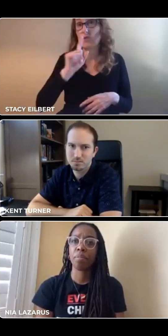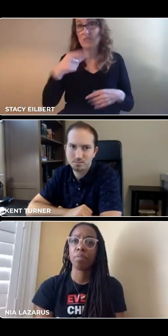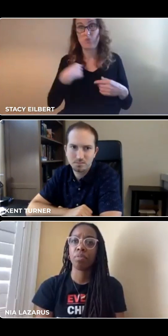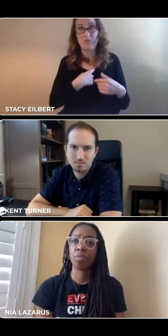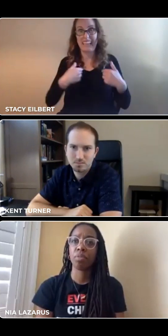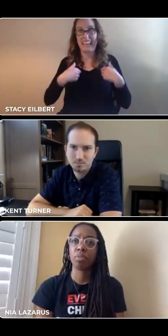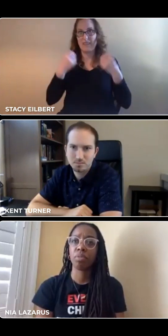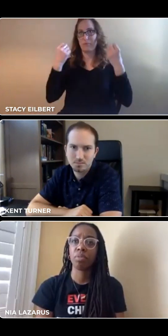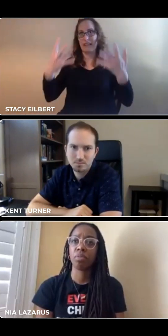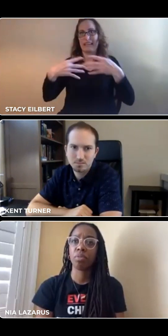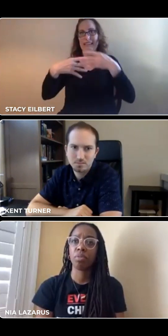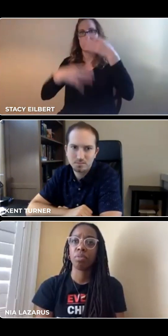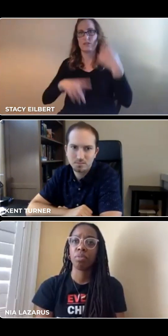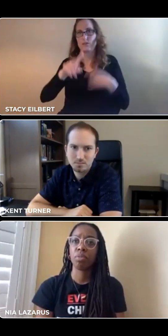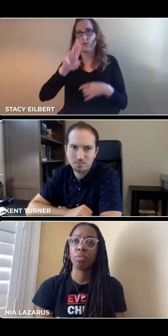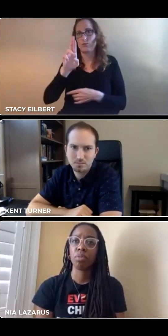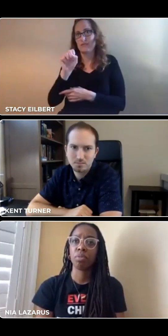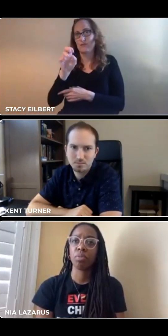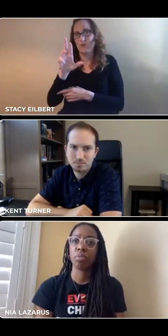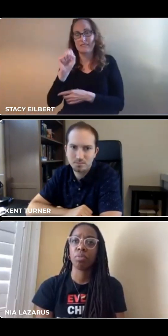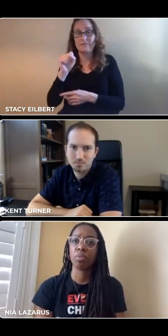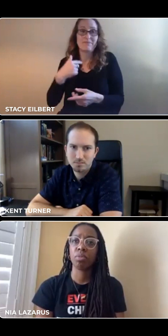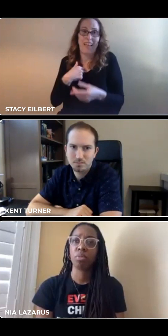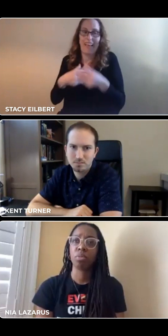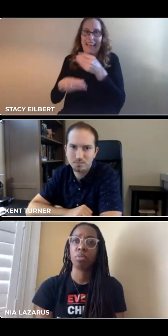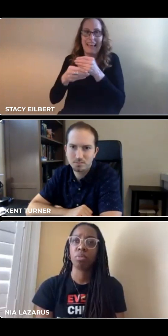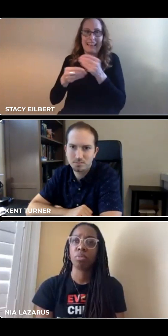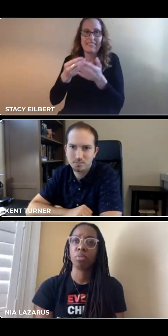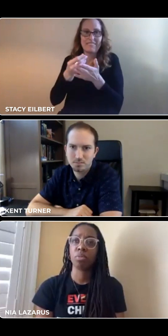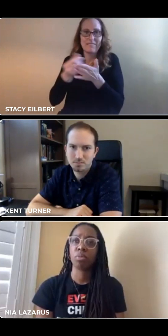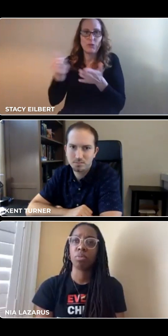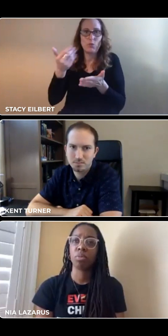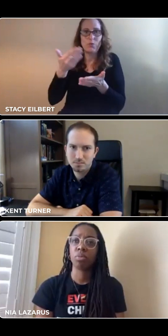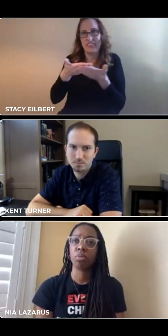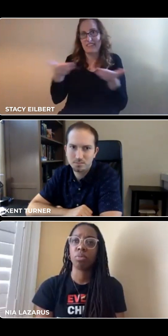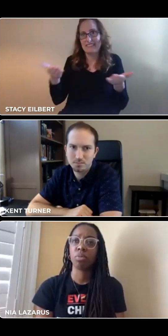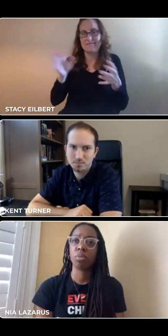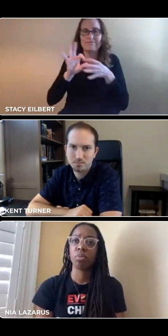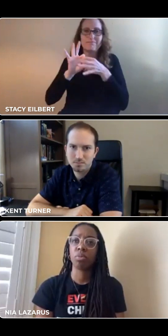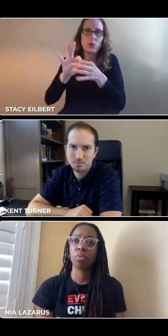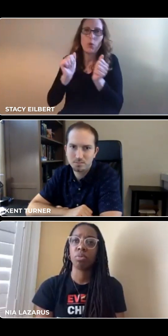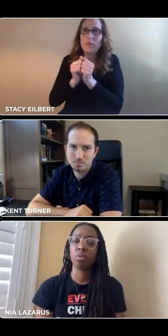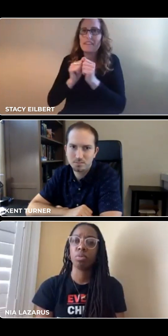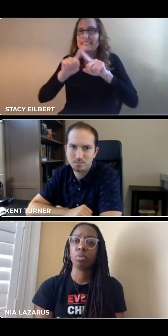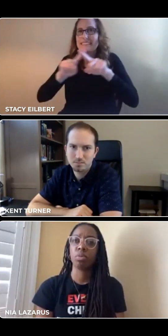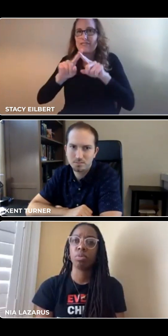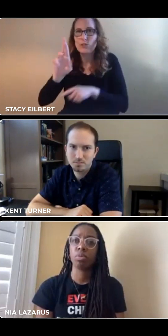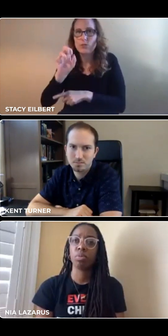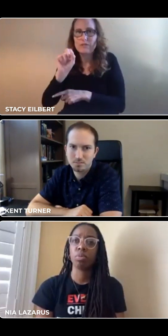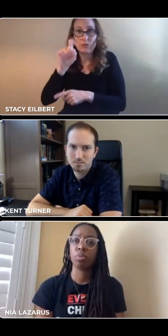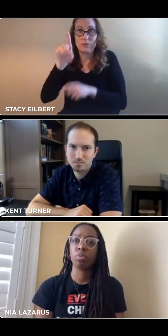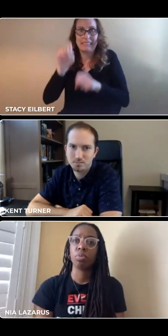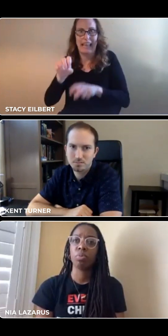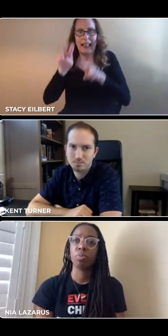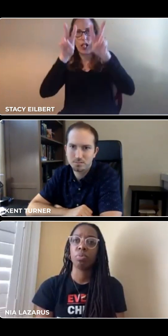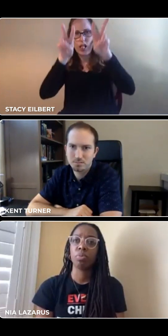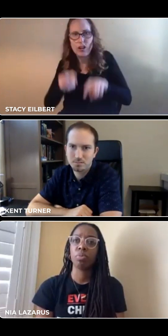Of course, we're open to more questions. Here we have a long list of resources. And I've added a few things related to different